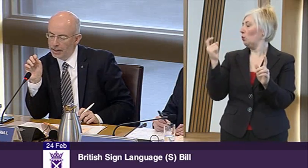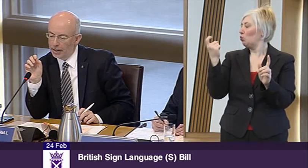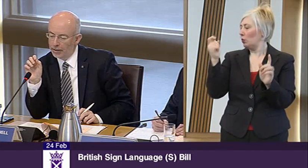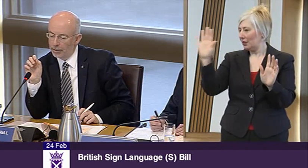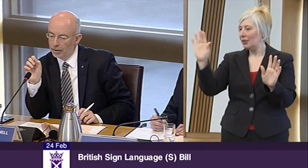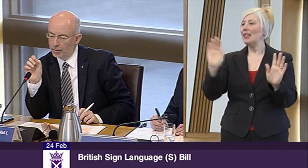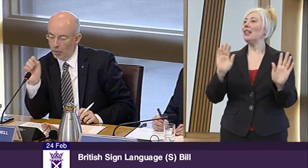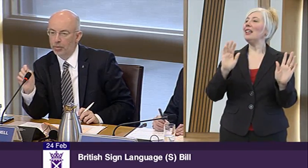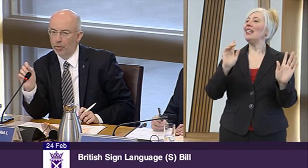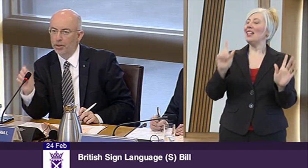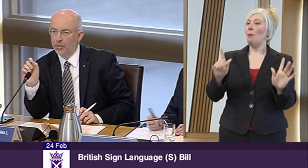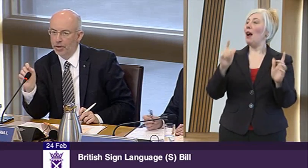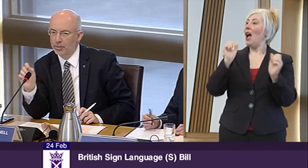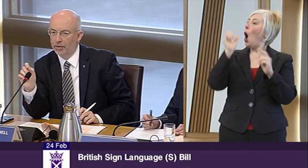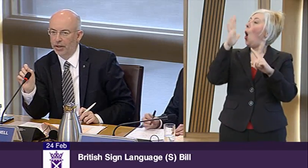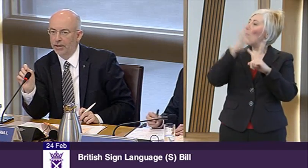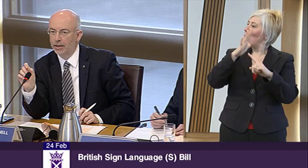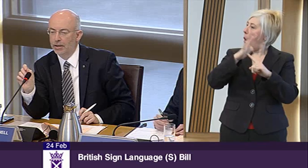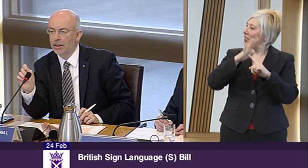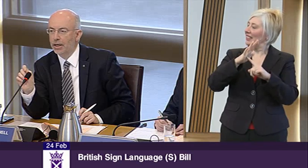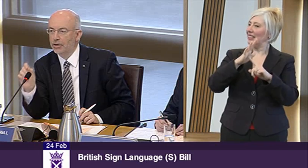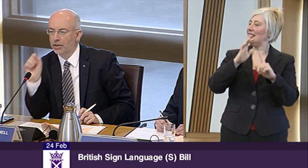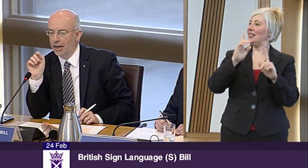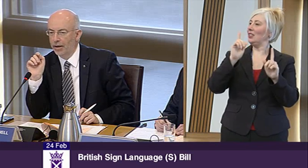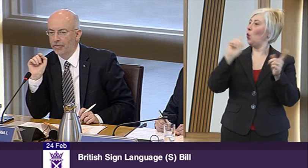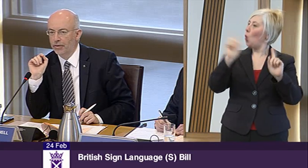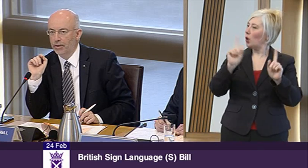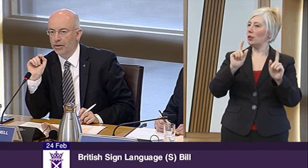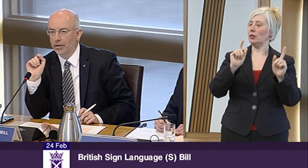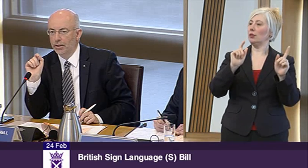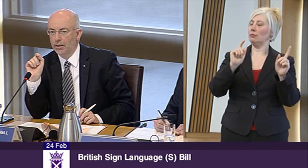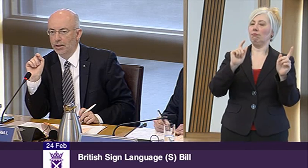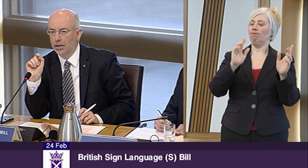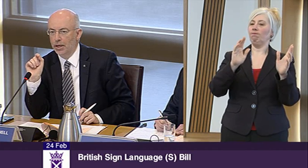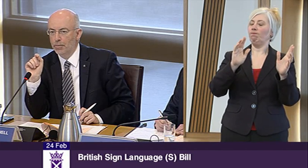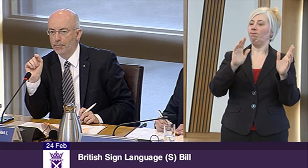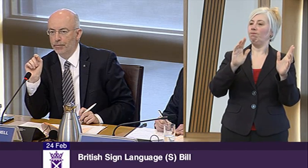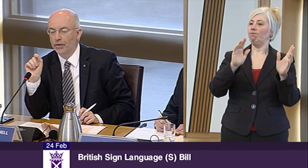of the panel in one moment. The important point is that the principle is to include